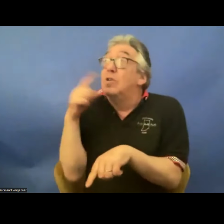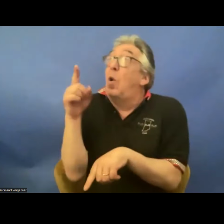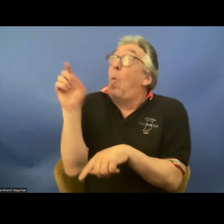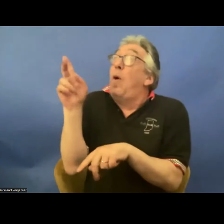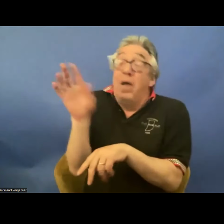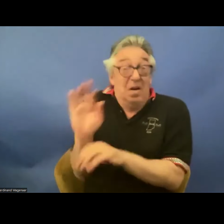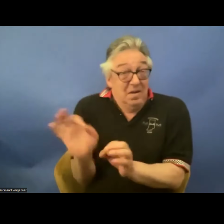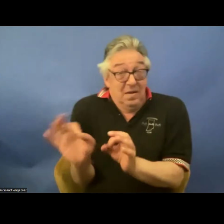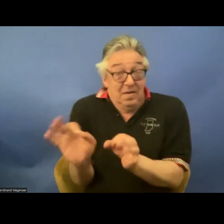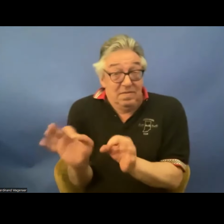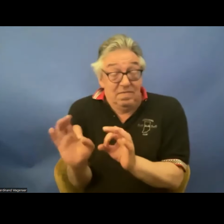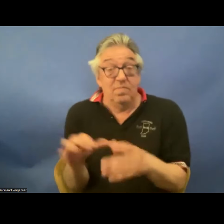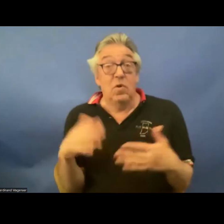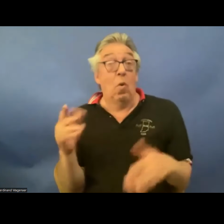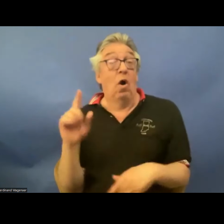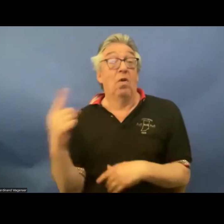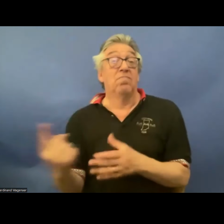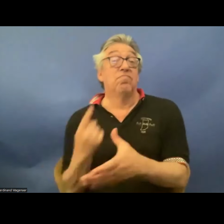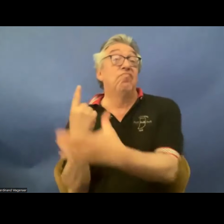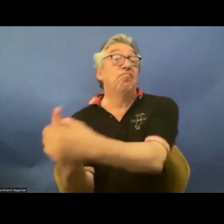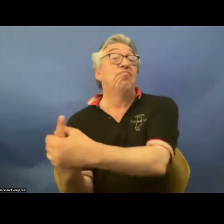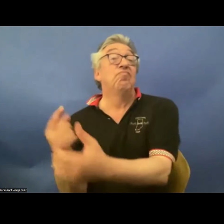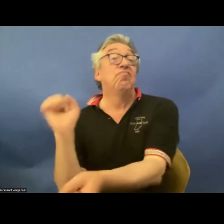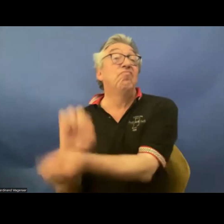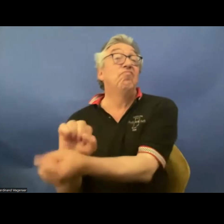relationship with Persons with Disabilities in the host country.